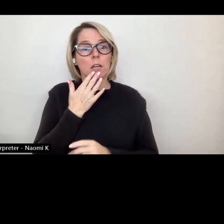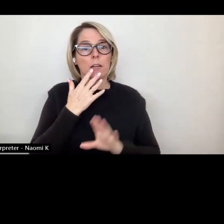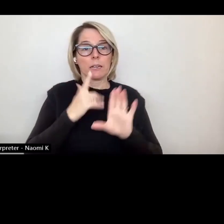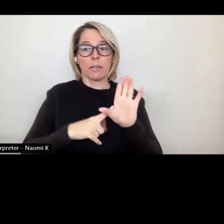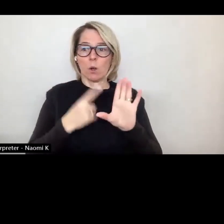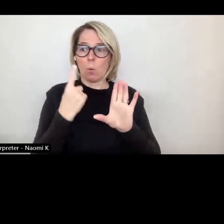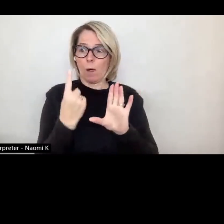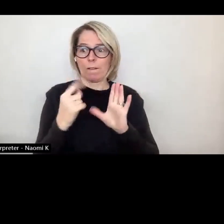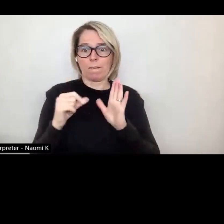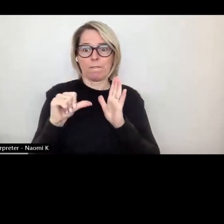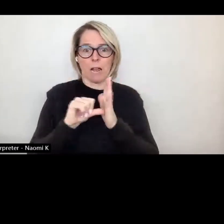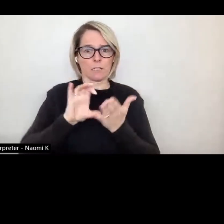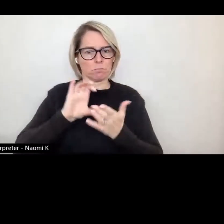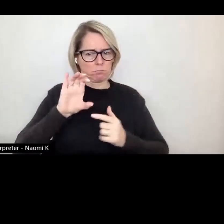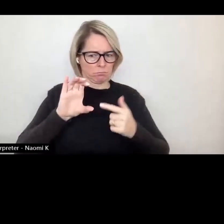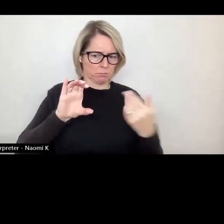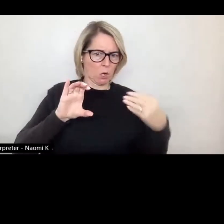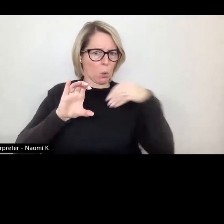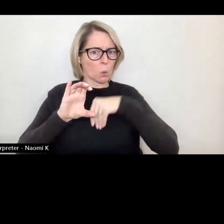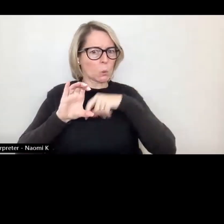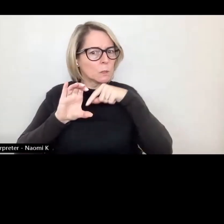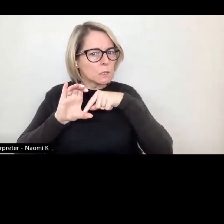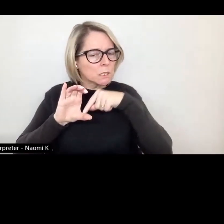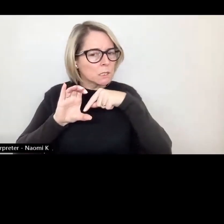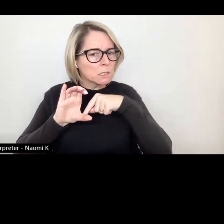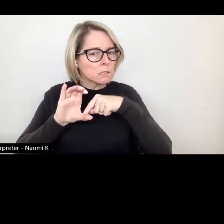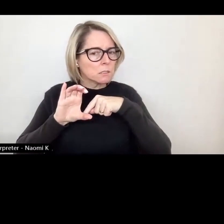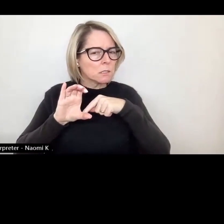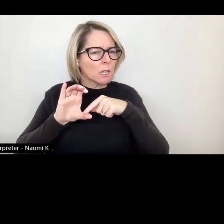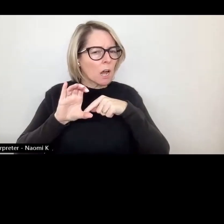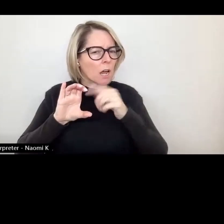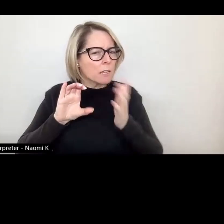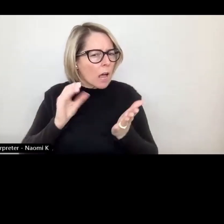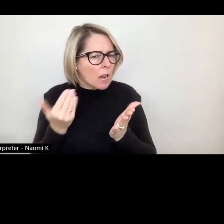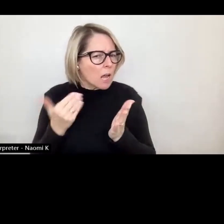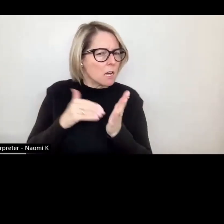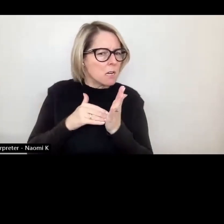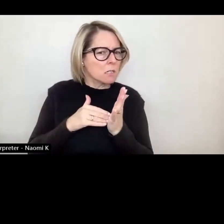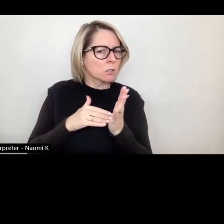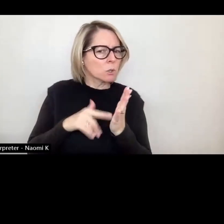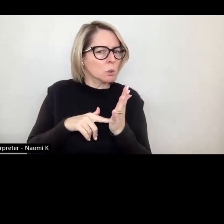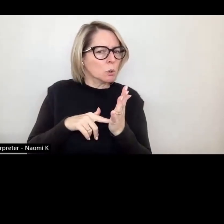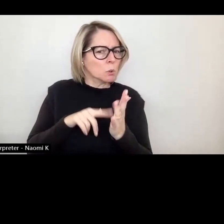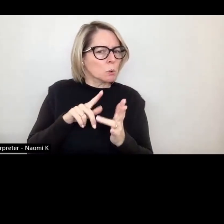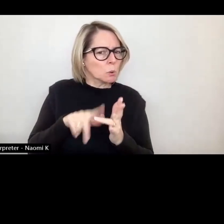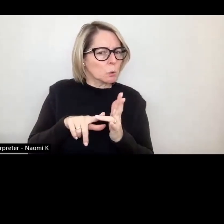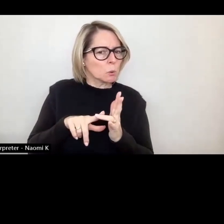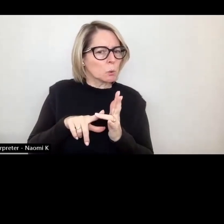is that establishment funding additional to the published year one service envelope for the area or drawn from it?